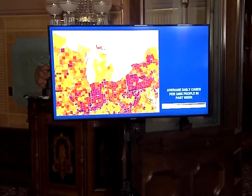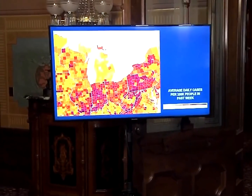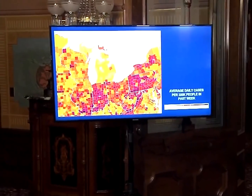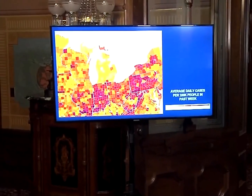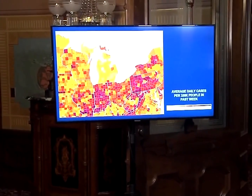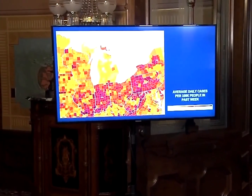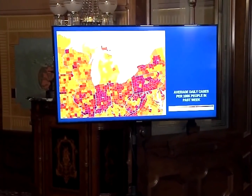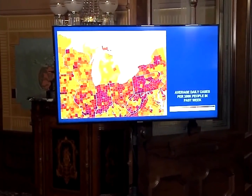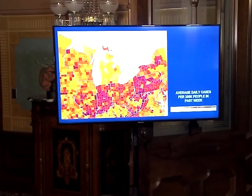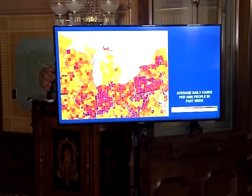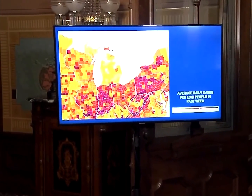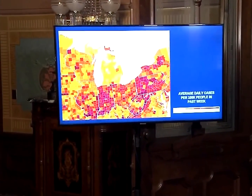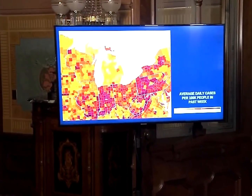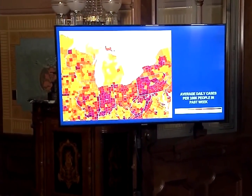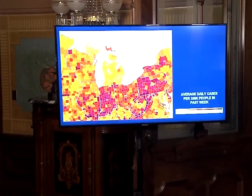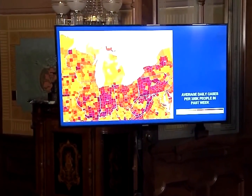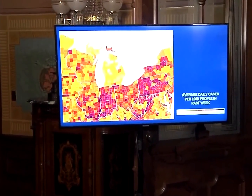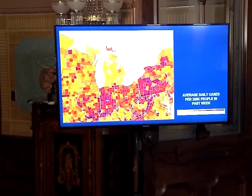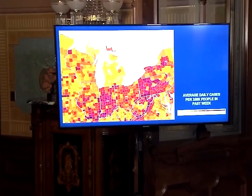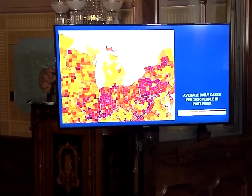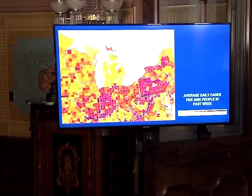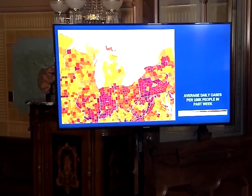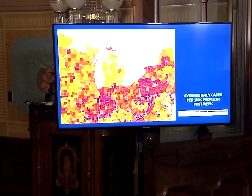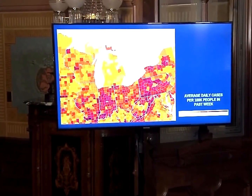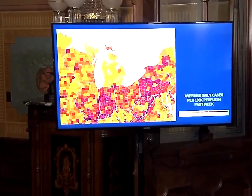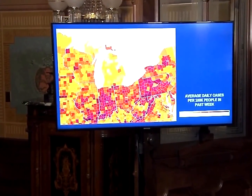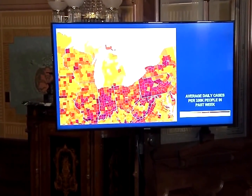will have a significant impact and so I’m asking that everyone and so I’m asking that everyone continue to do what you have